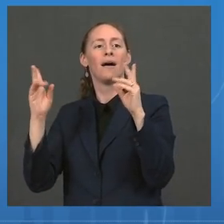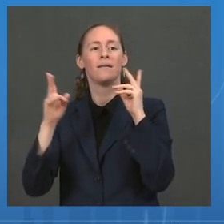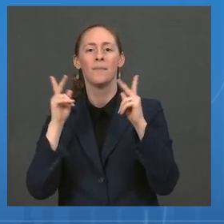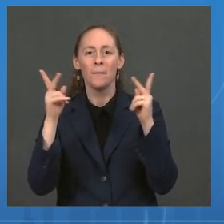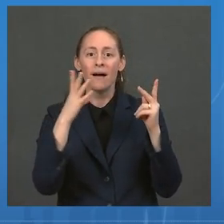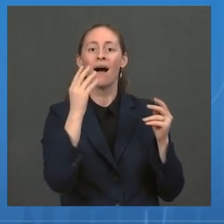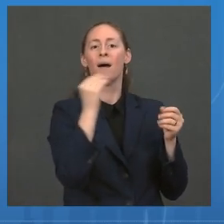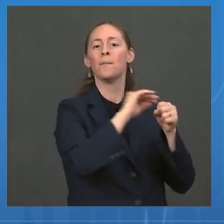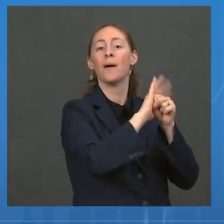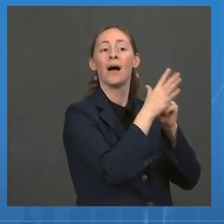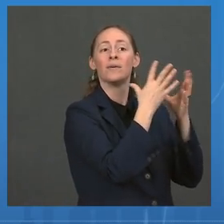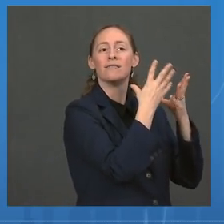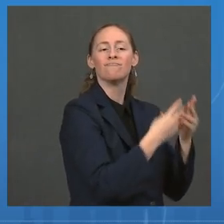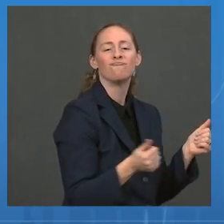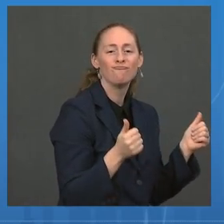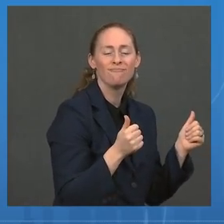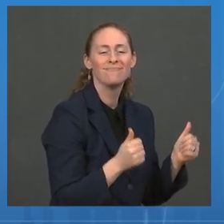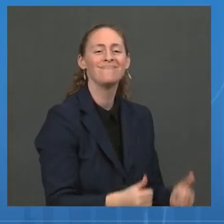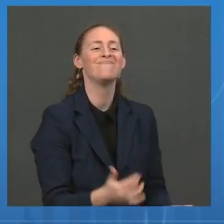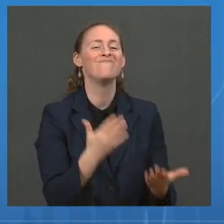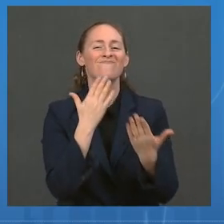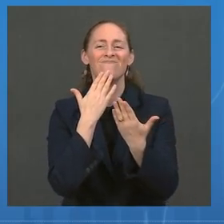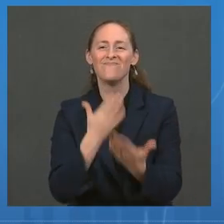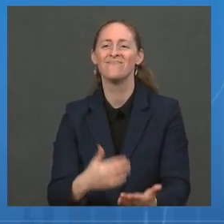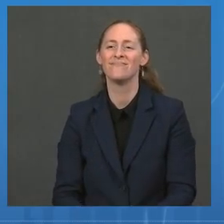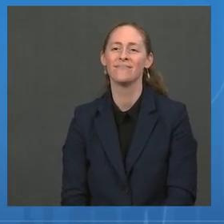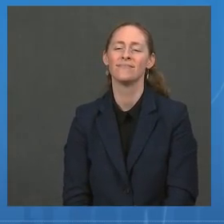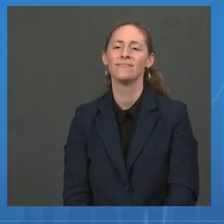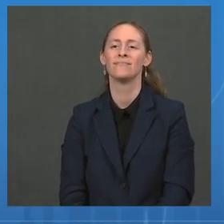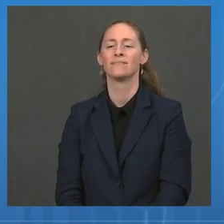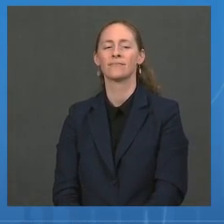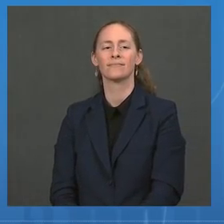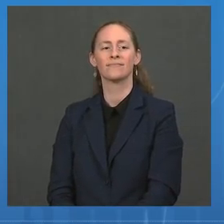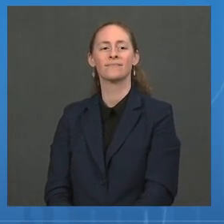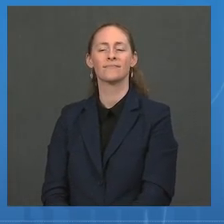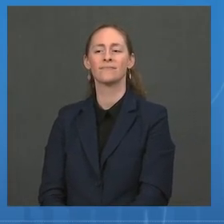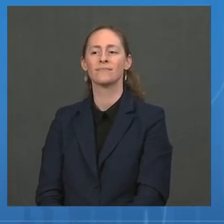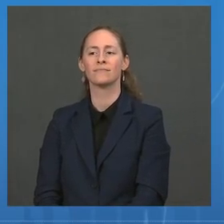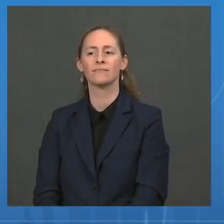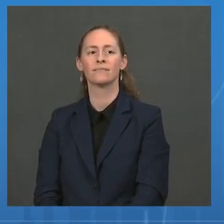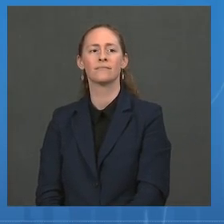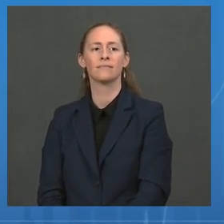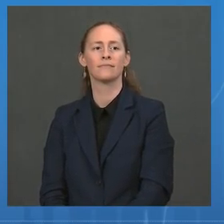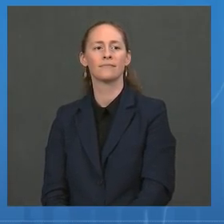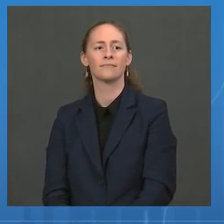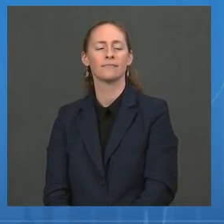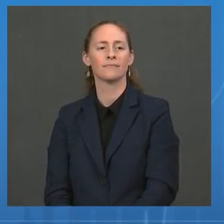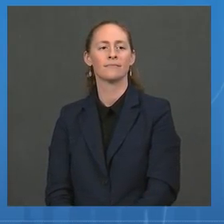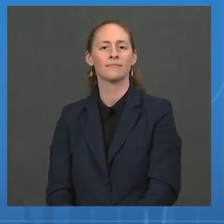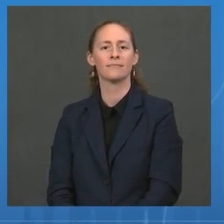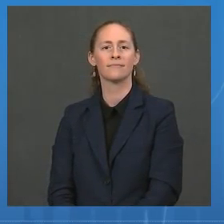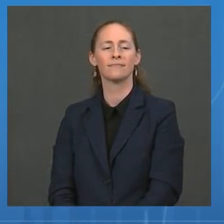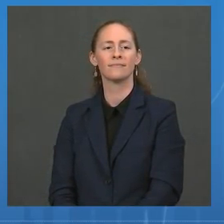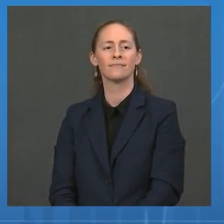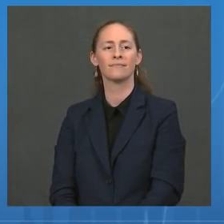And I'll pass it back to Jeff for questions. Mr. Zients: Well, thanks, Doctors. Let's open it up for a few questions. Kevin.